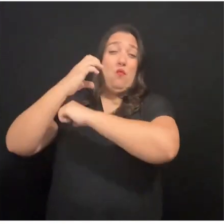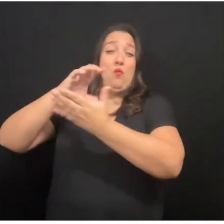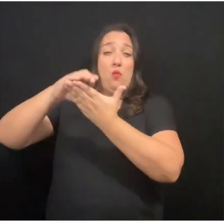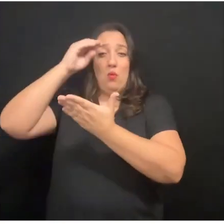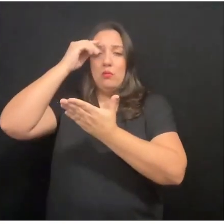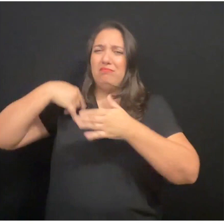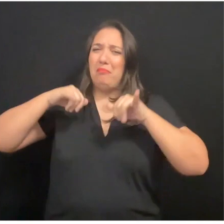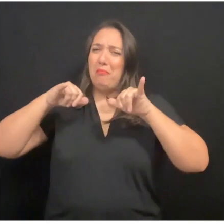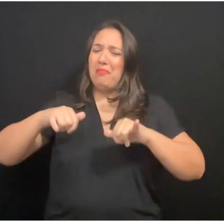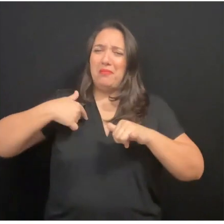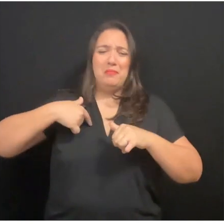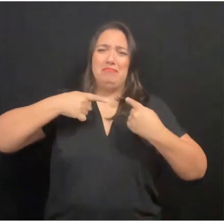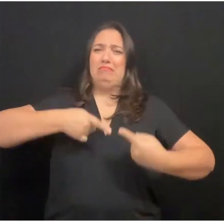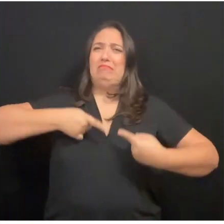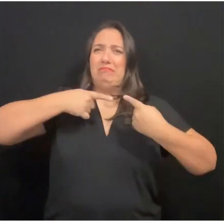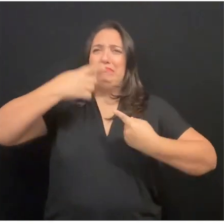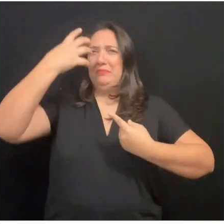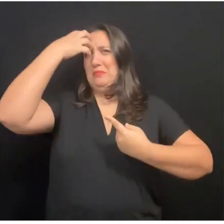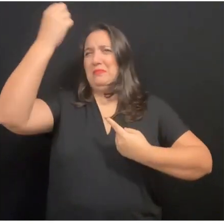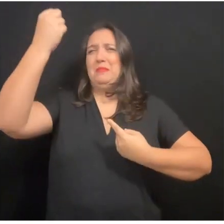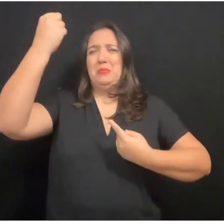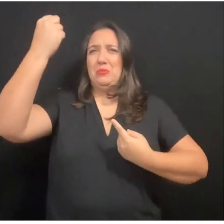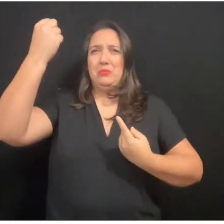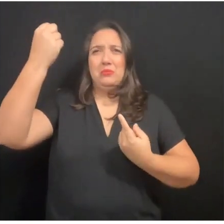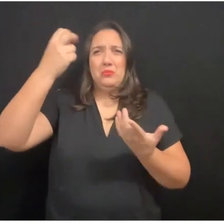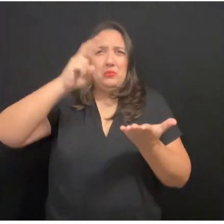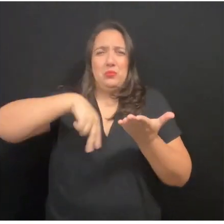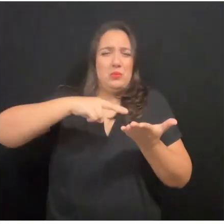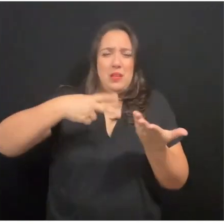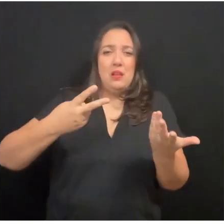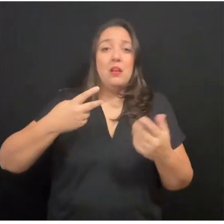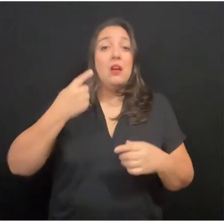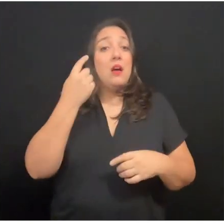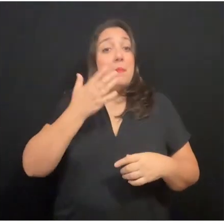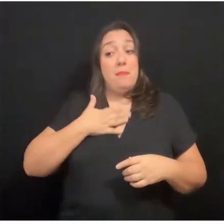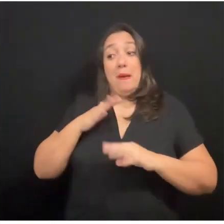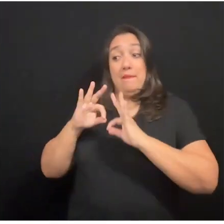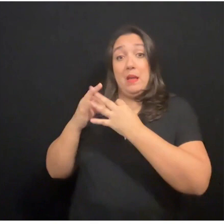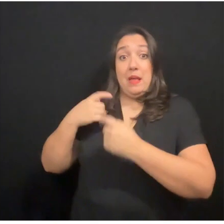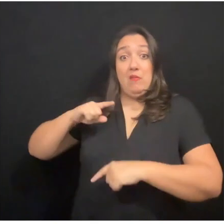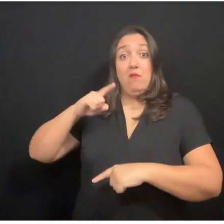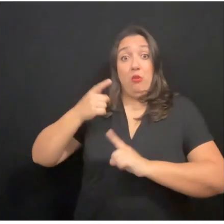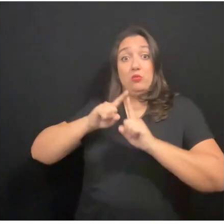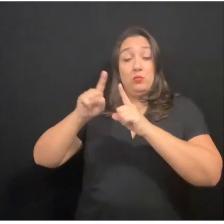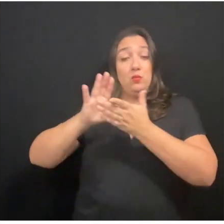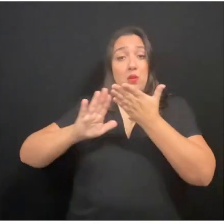I had a really hard time retaining anything I read. I was the first person in my family to ever go to college